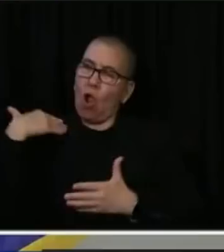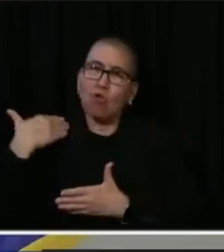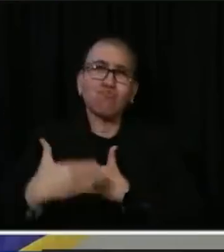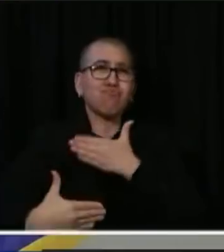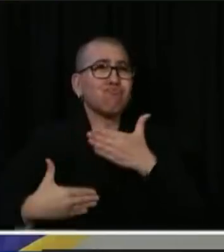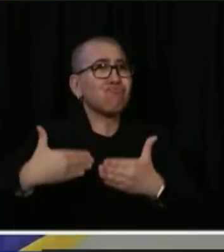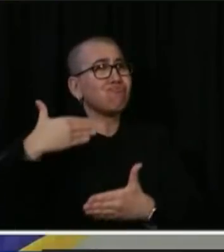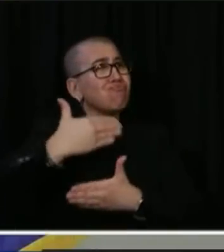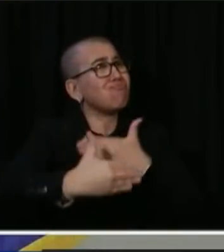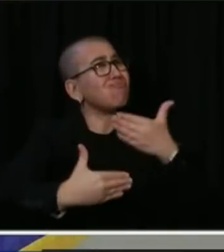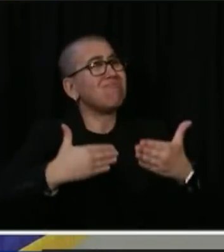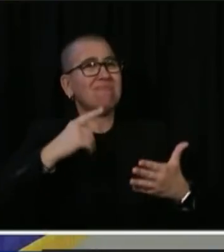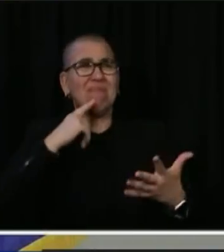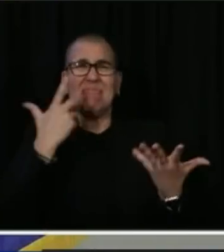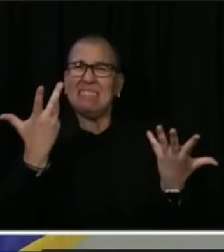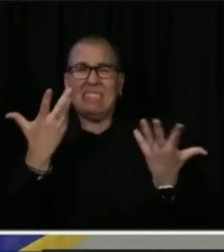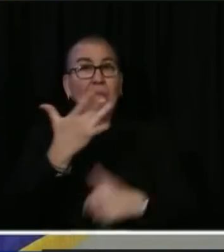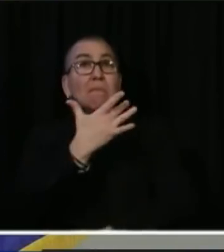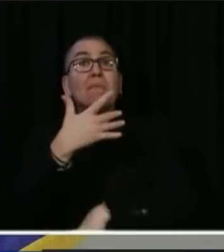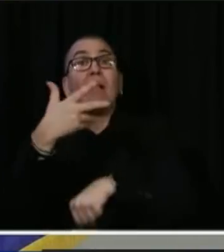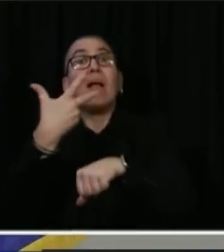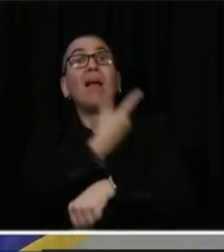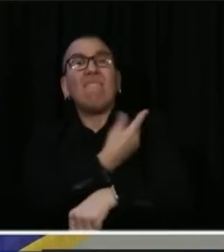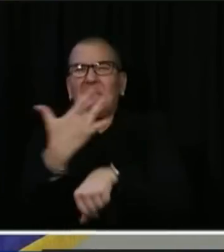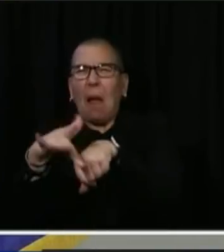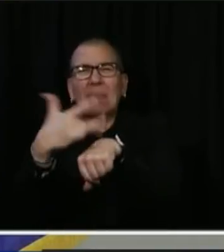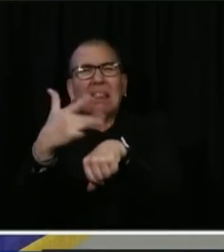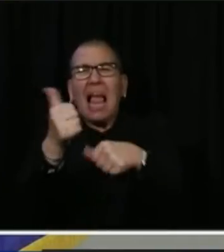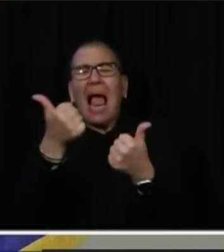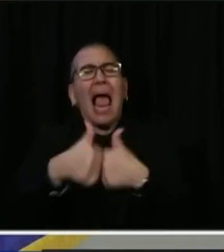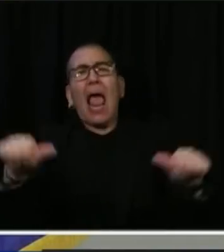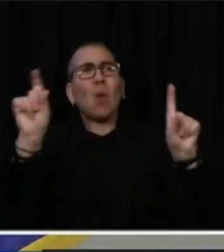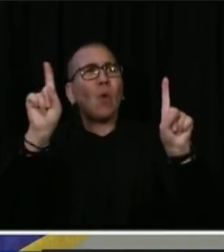YOWILL HAVE THE SAME RATES